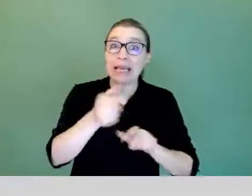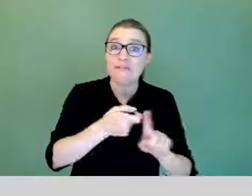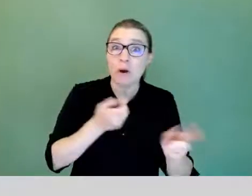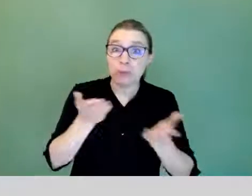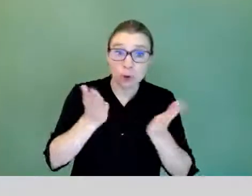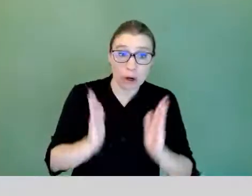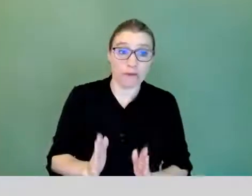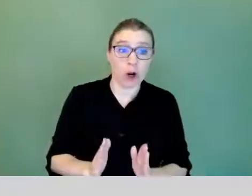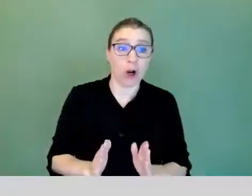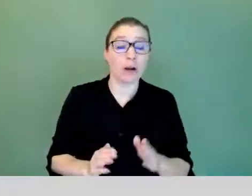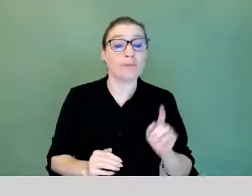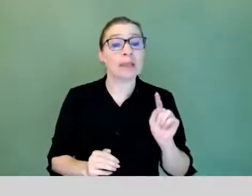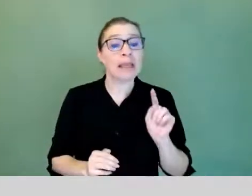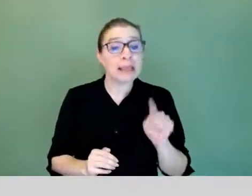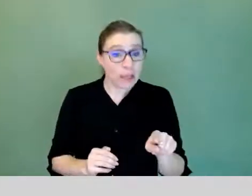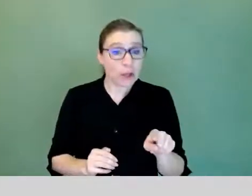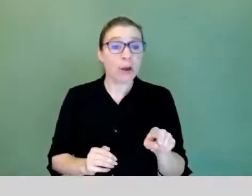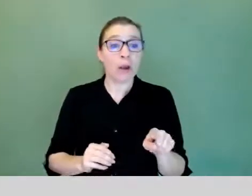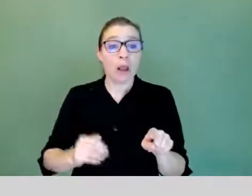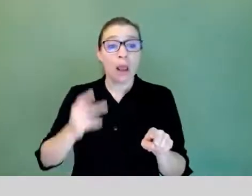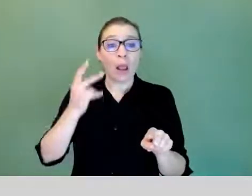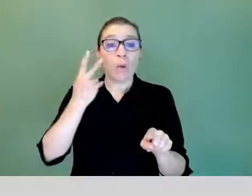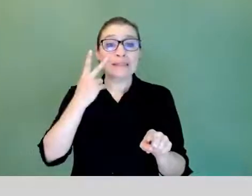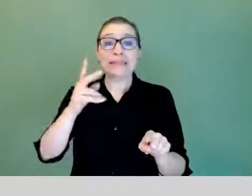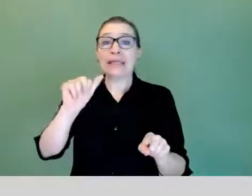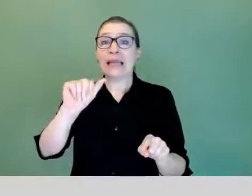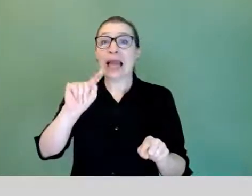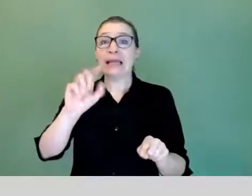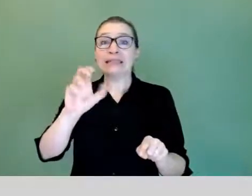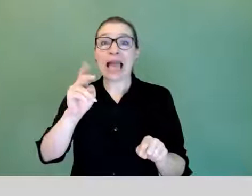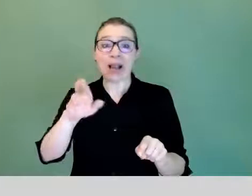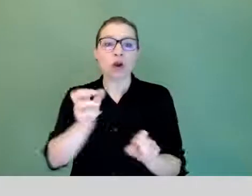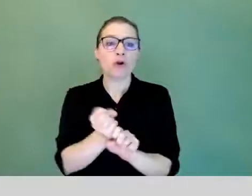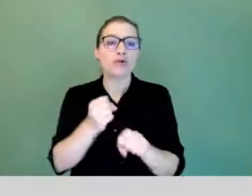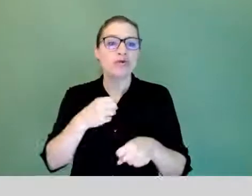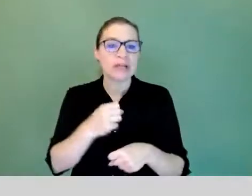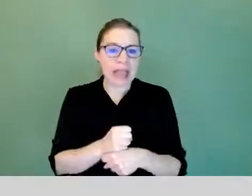In this case, the attacker is creating an entity